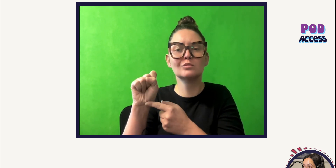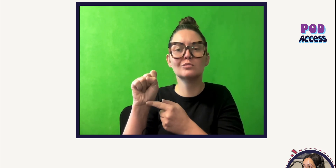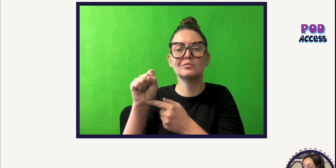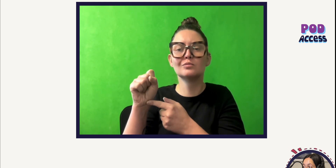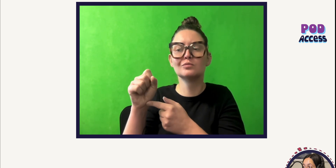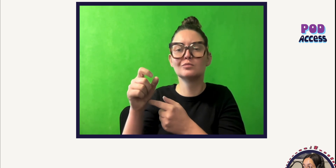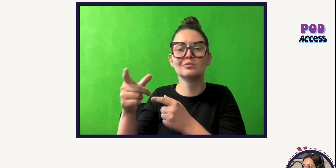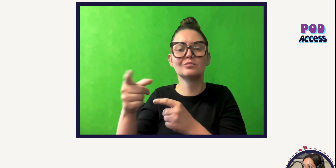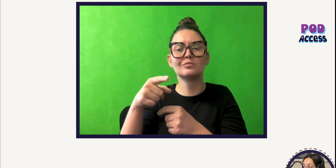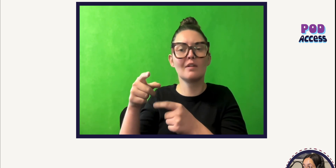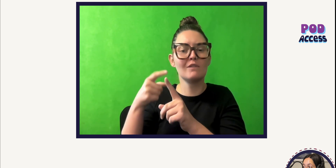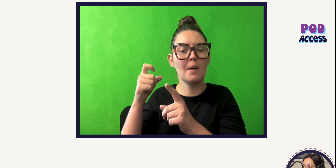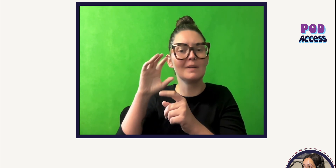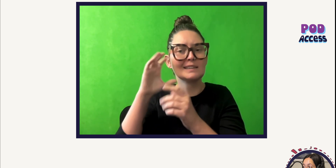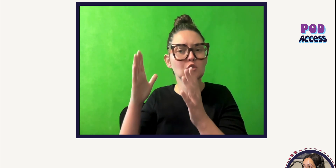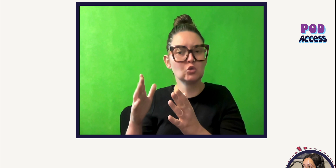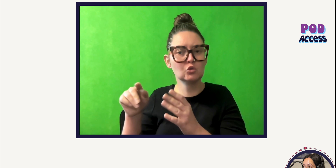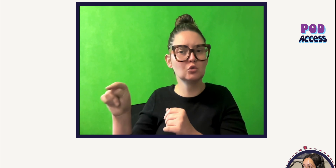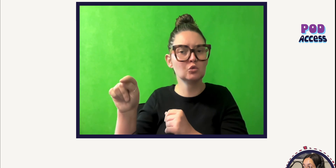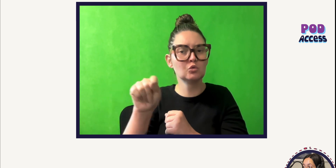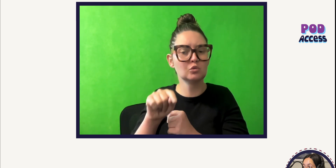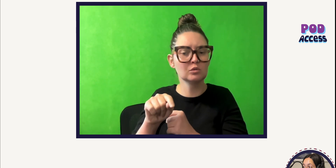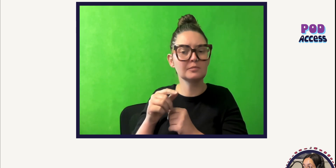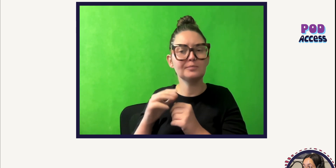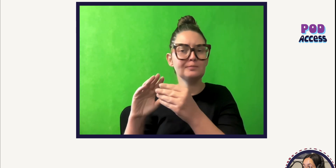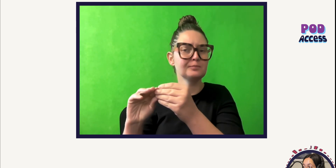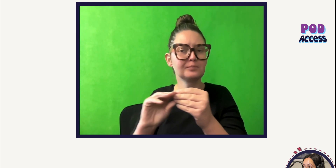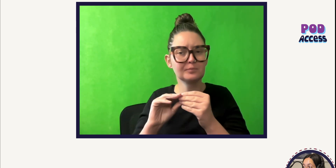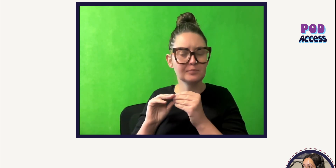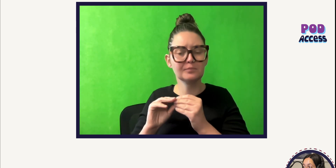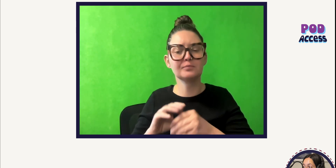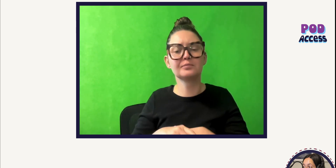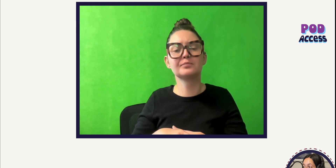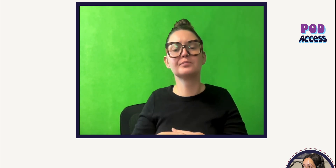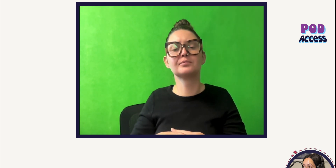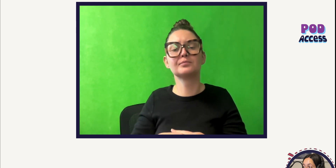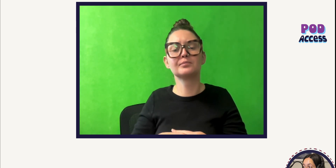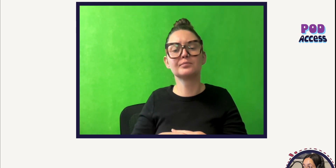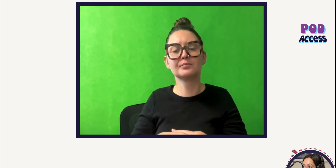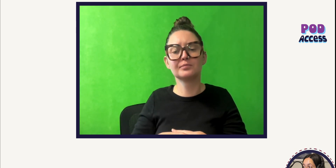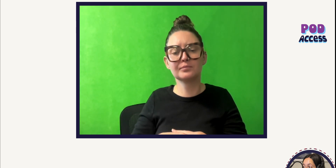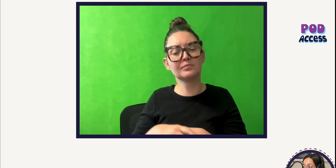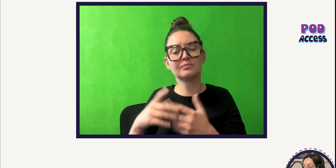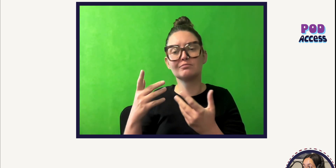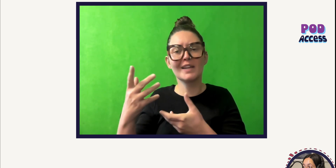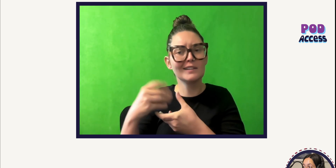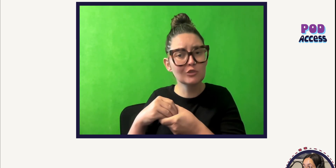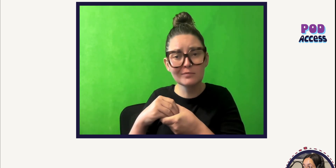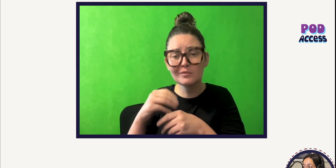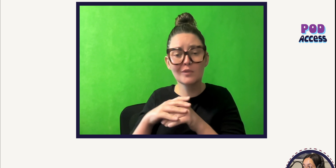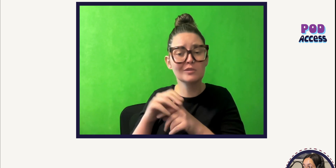engagement on social media, and also reaching people